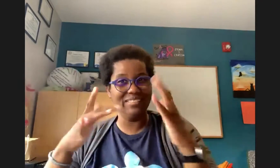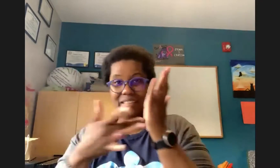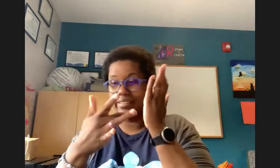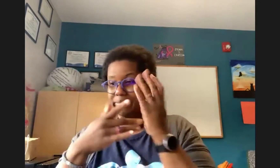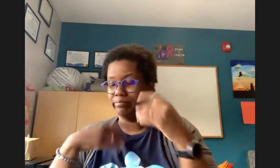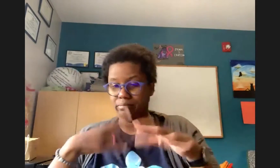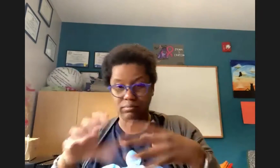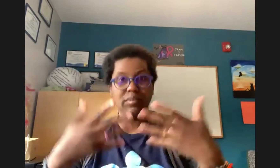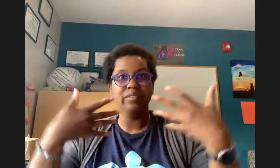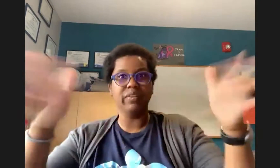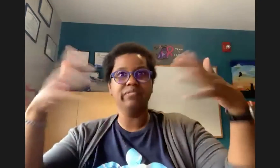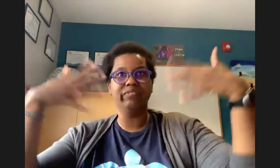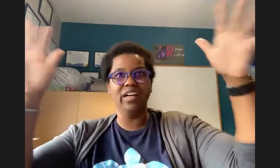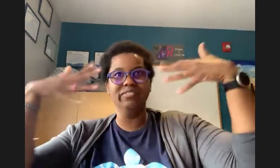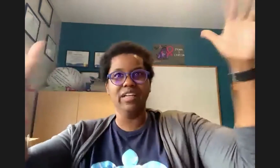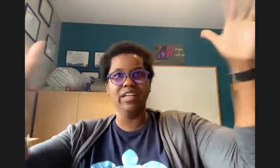The technical parts were fine.